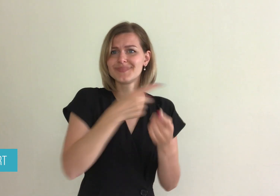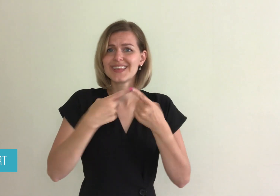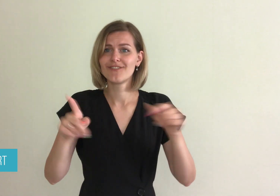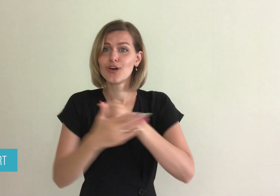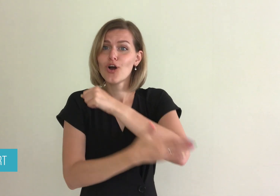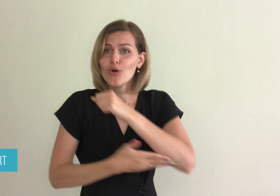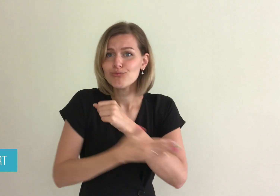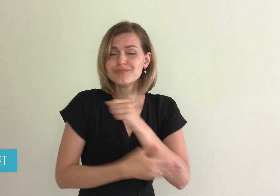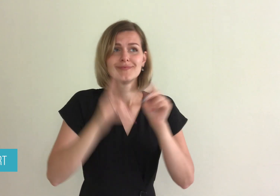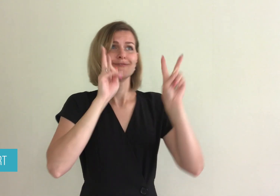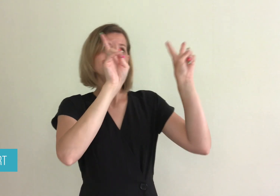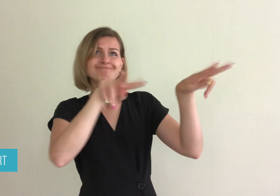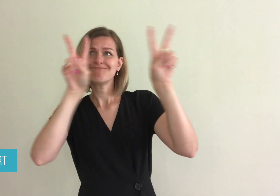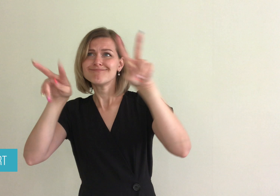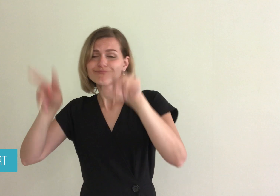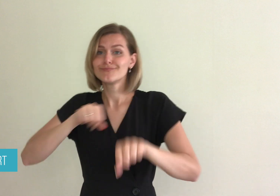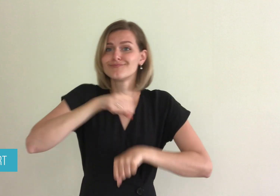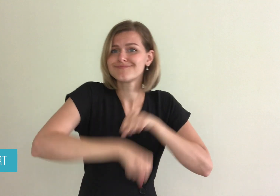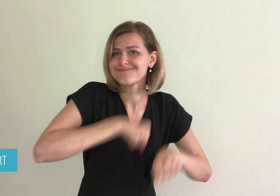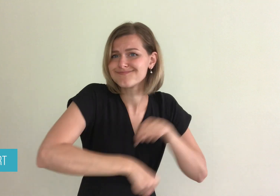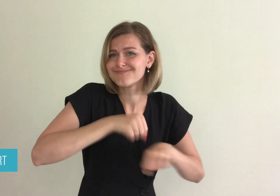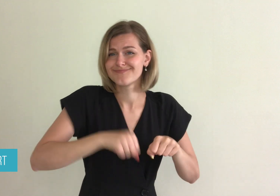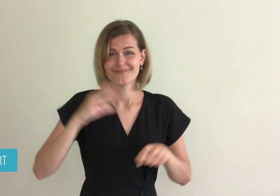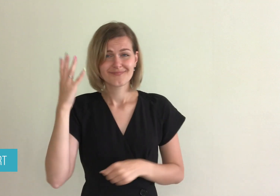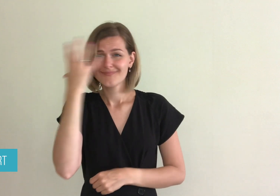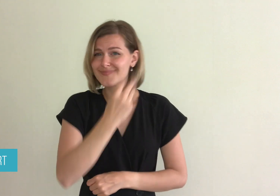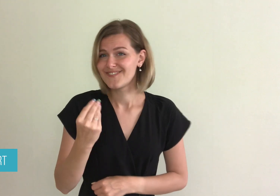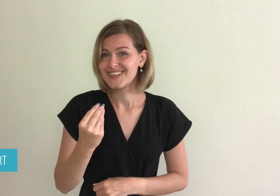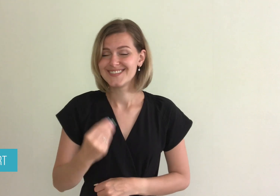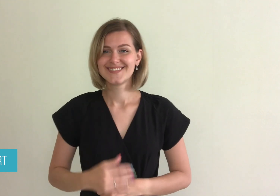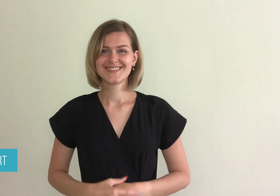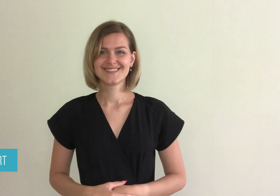countries and go sightseeing and bike riding.